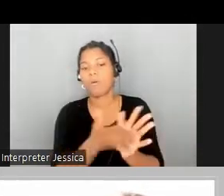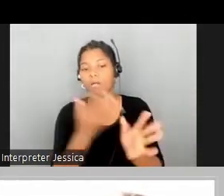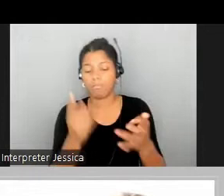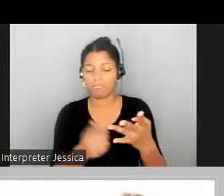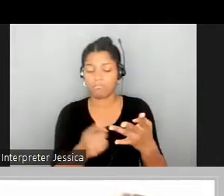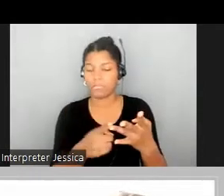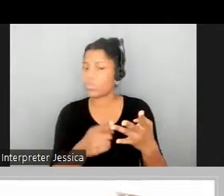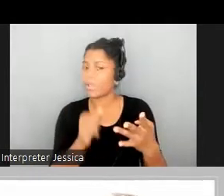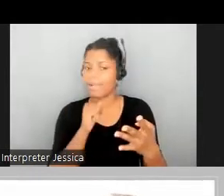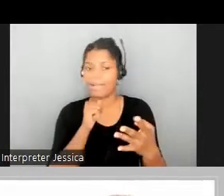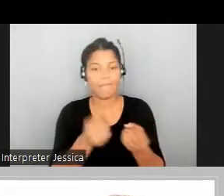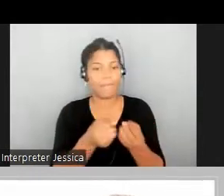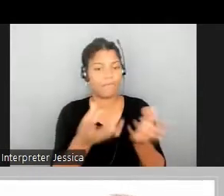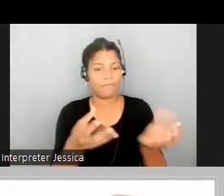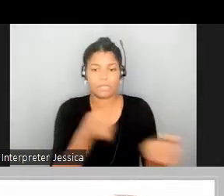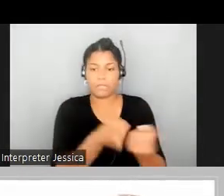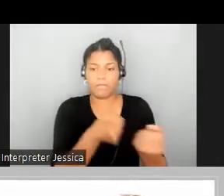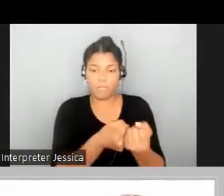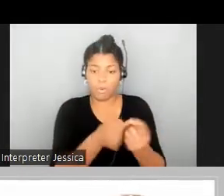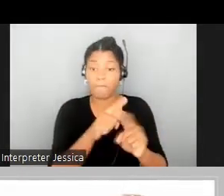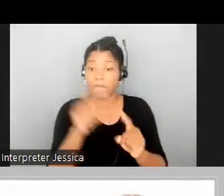in the future, and not applicable.”